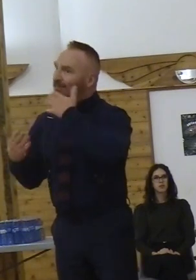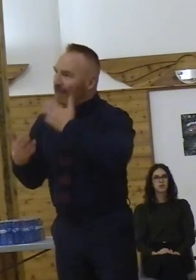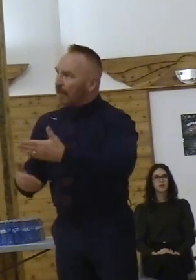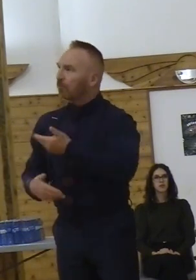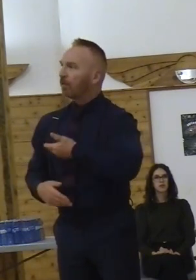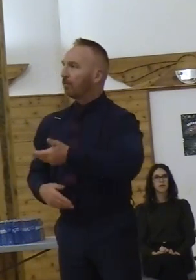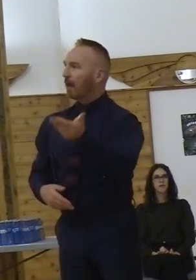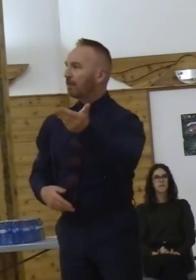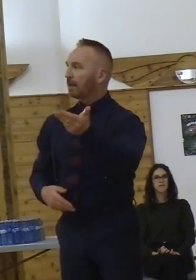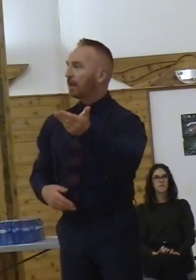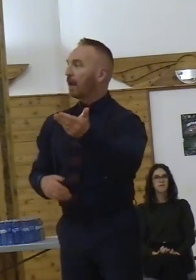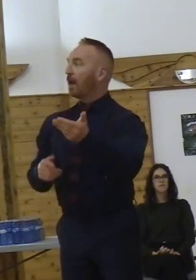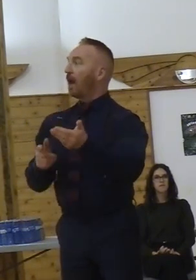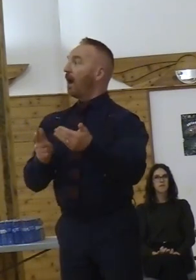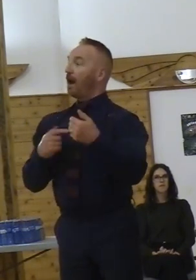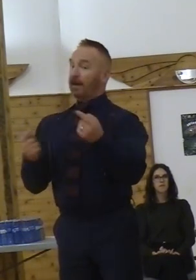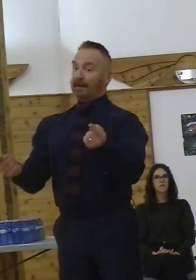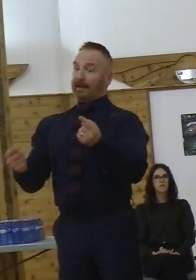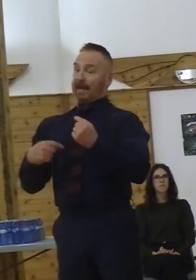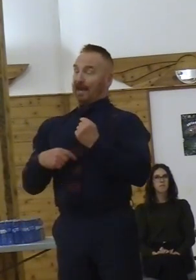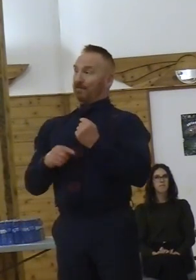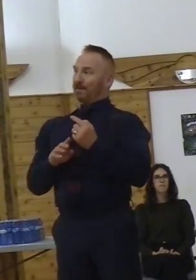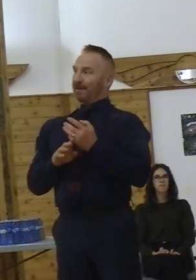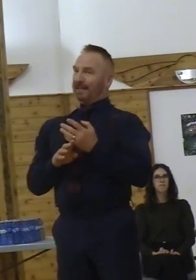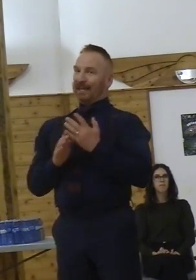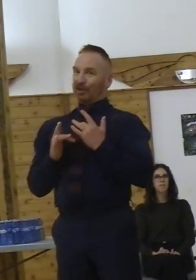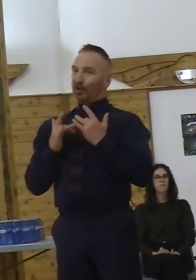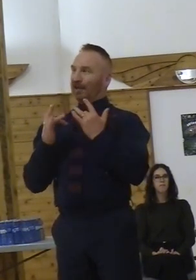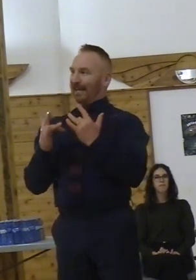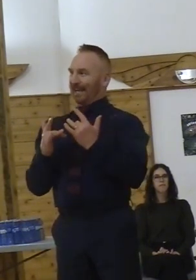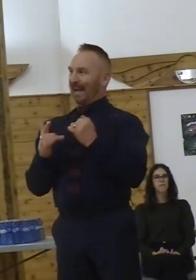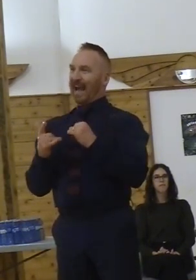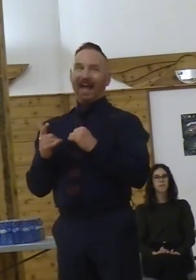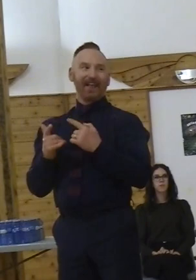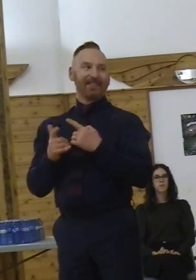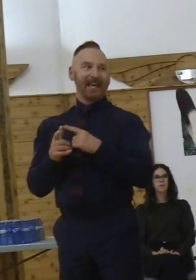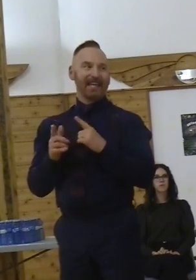I showed up earlier, and I had to disappear for a while because I totally forgot that